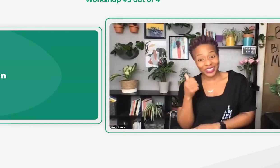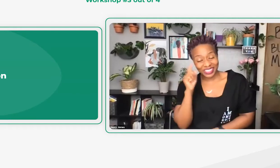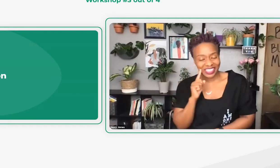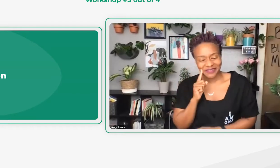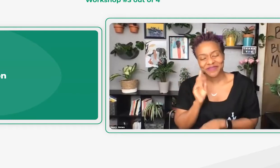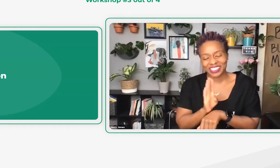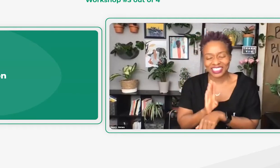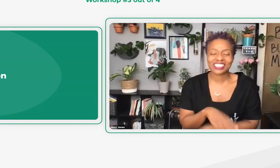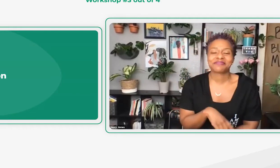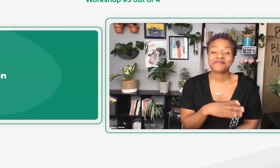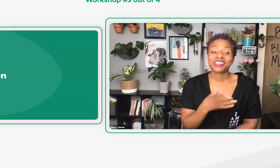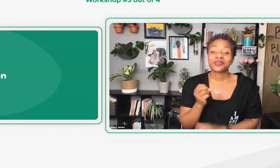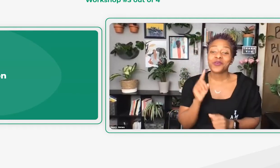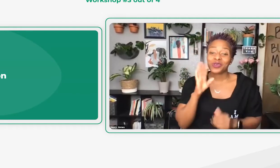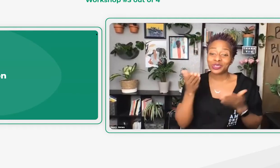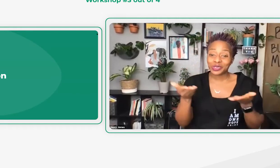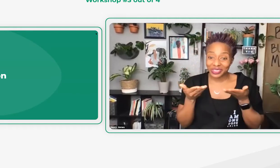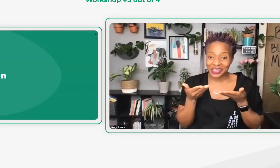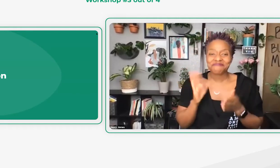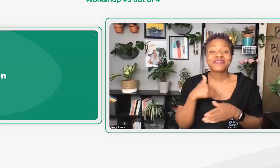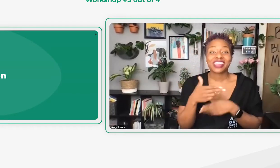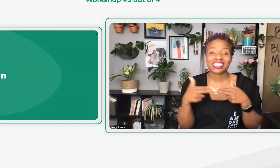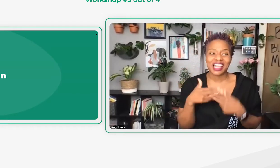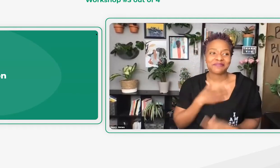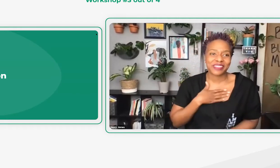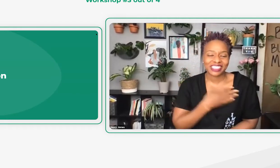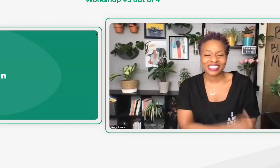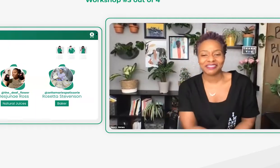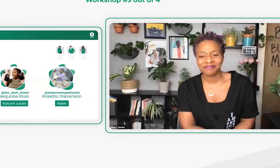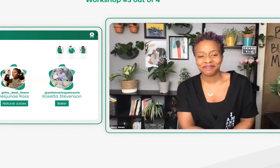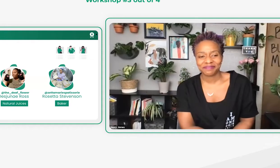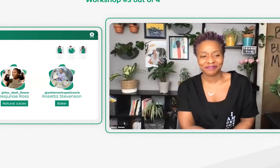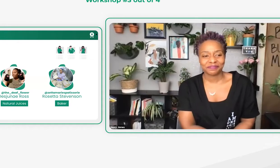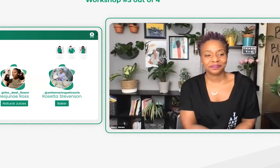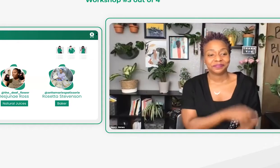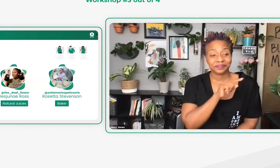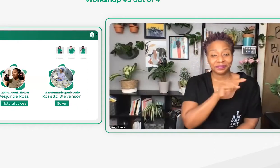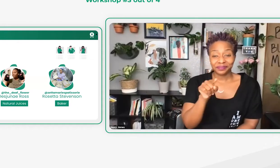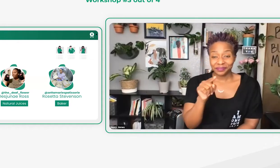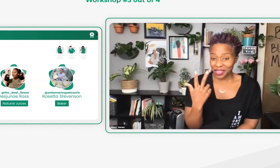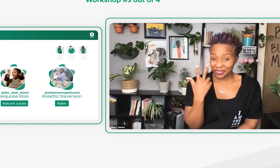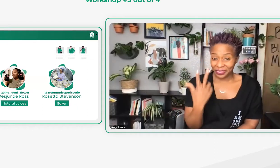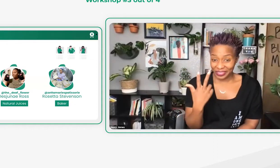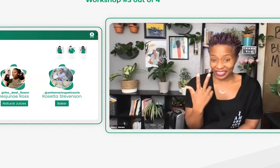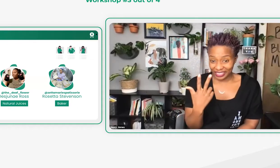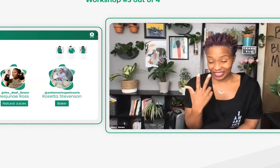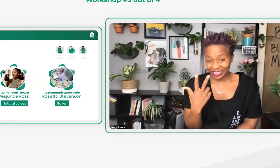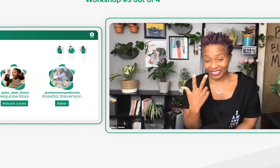else share the space. I'm going to introduce some of the deaf business owners.